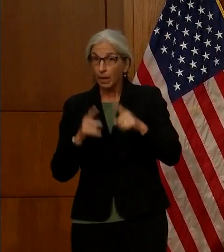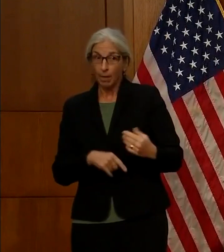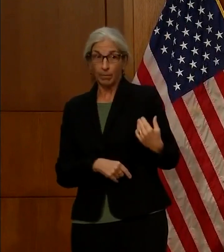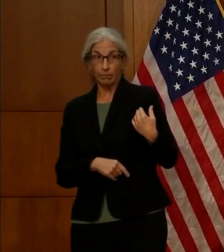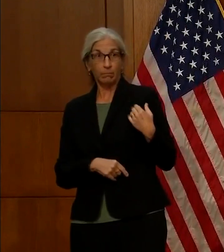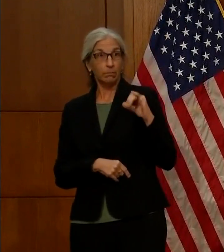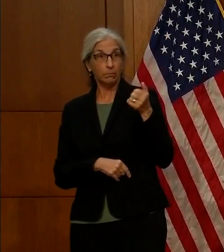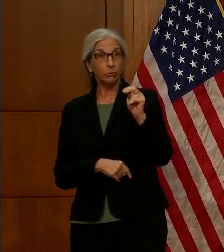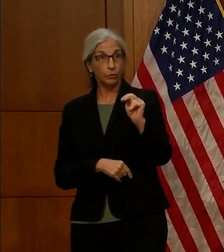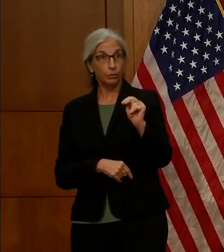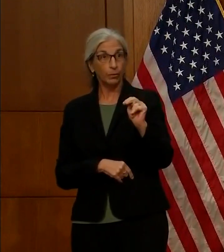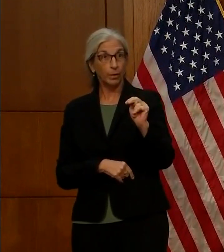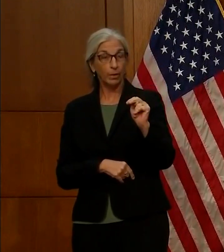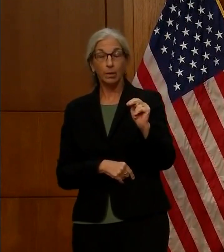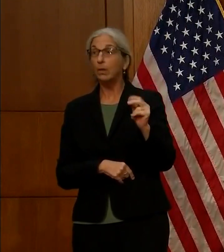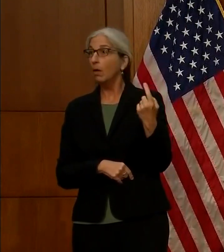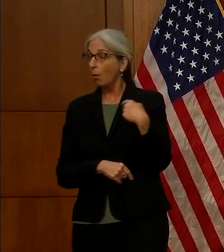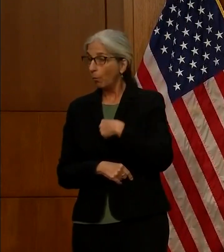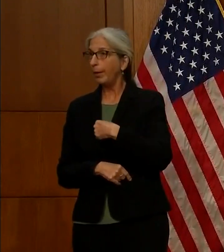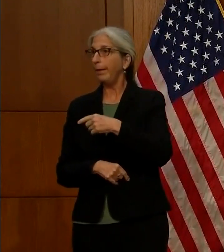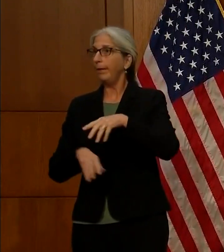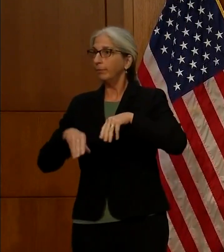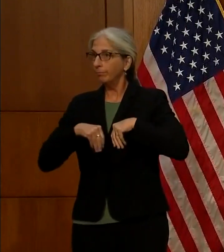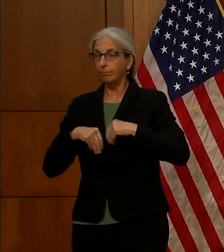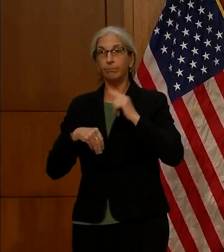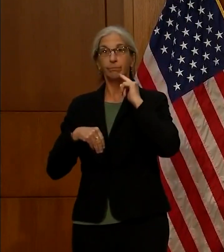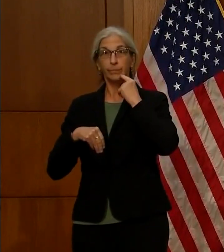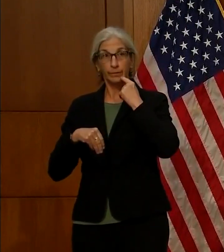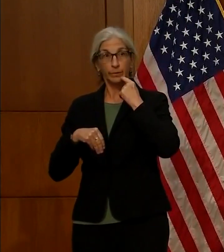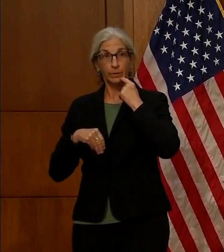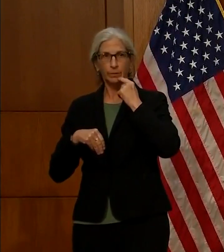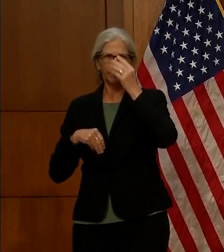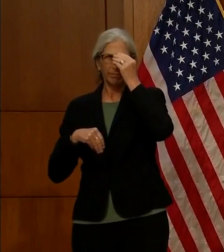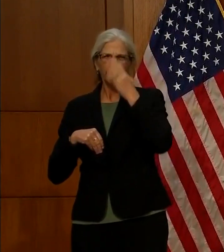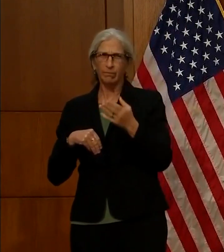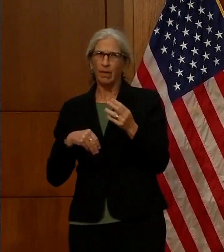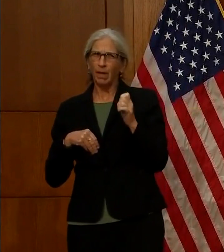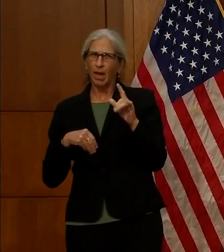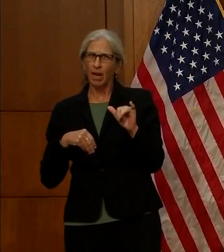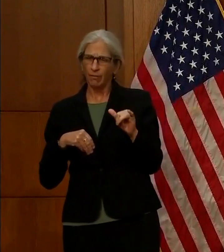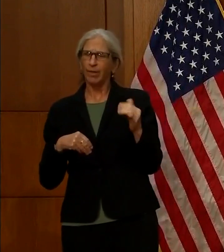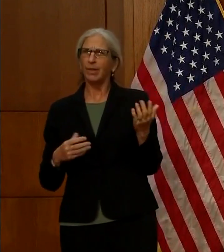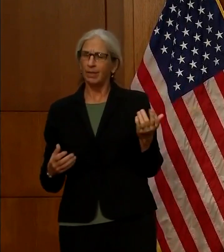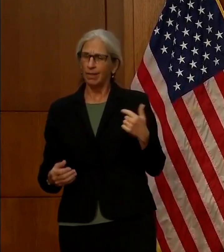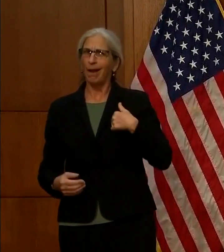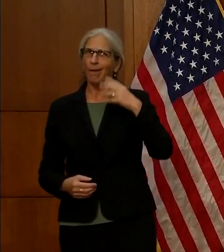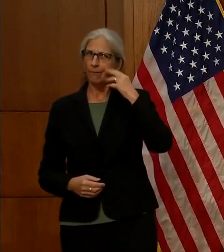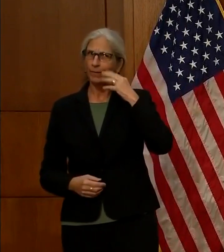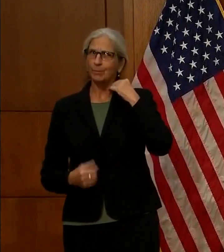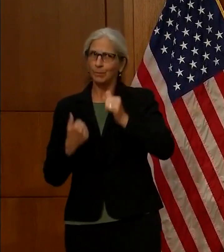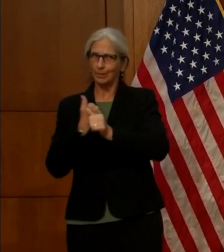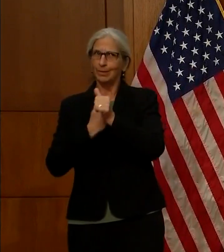WELL AWARE SOMEONE THAT HAPPENED BACK IN IN JANUARY AND AS I SAID WE TAKE THOSE VERY